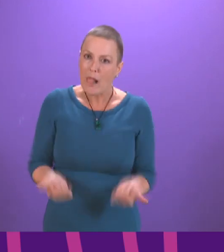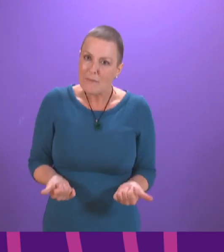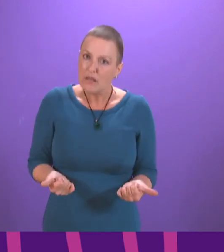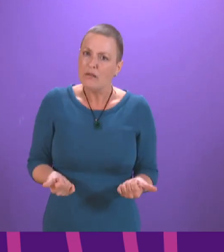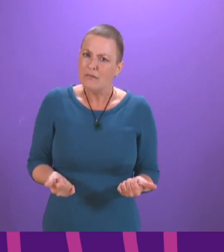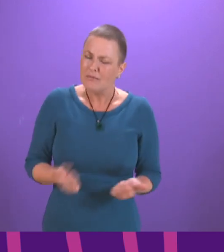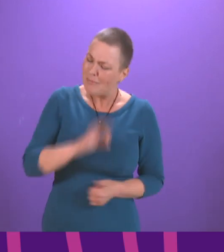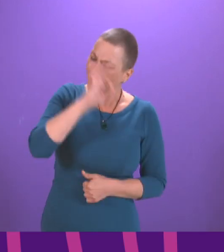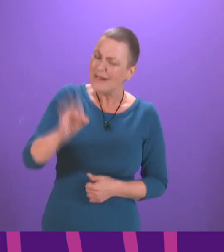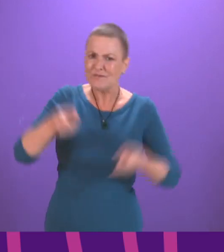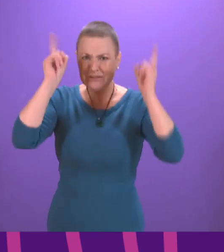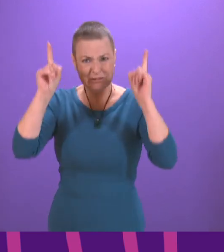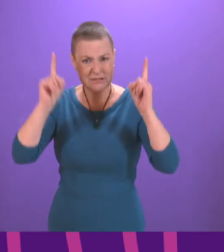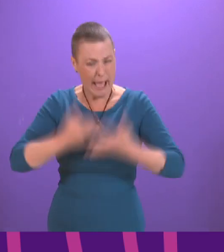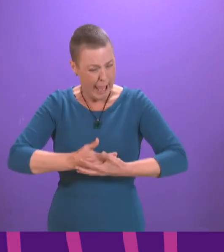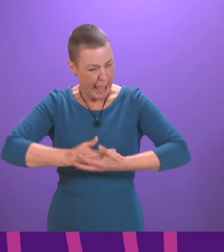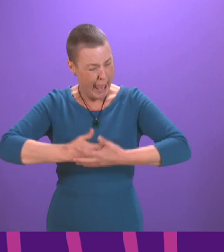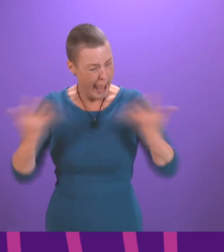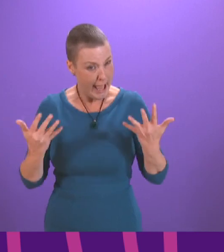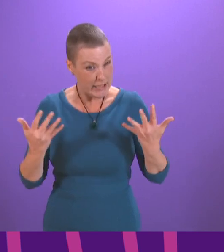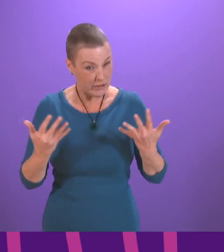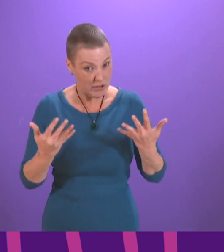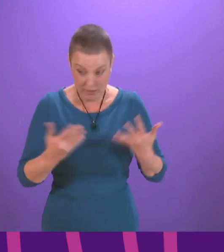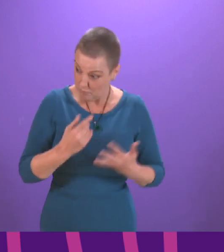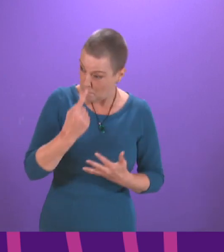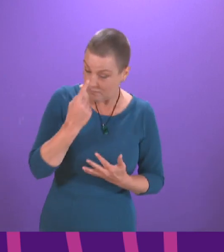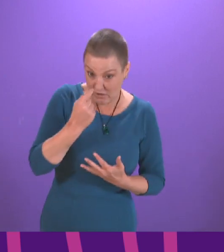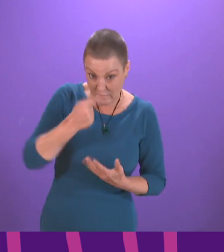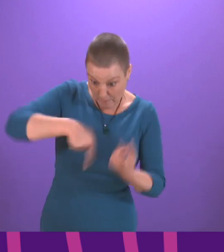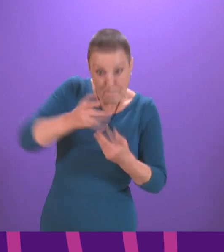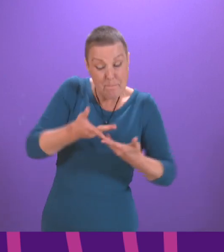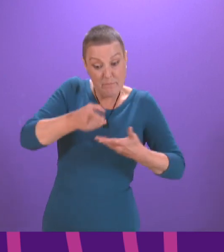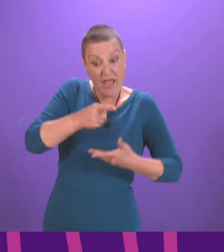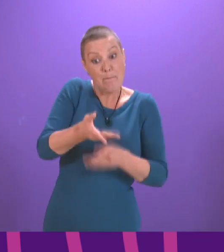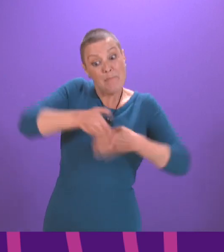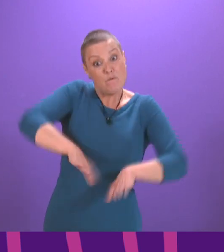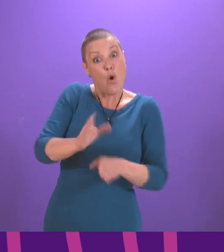Does the First Minister agree that any attempt now to reduce support that was deemed essential